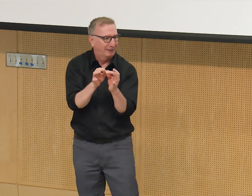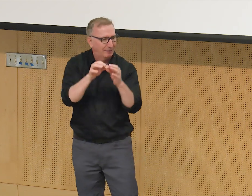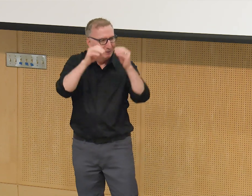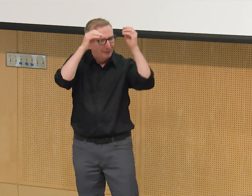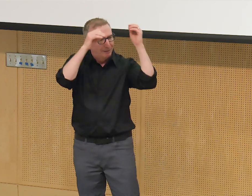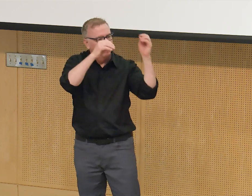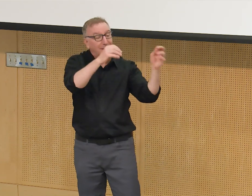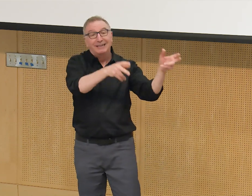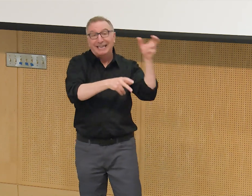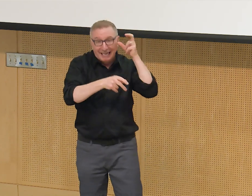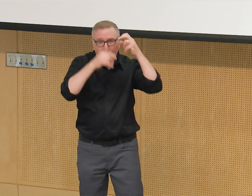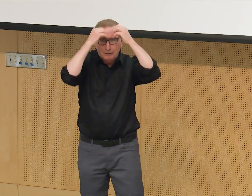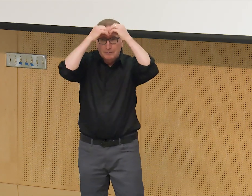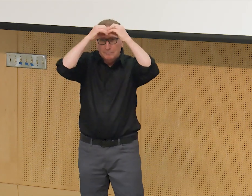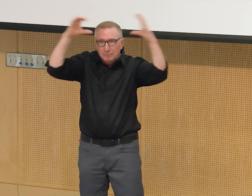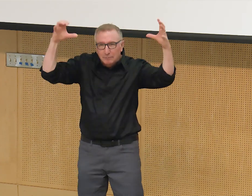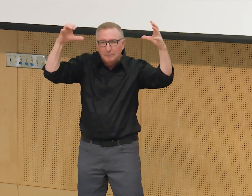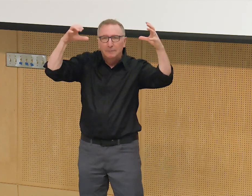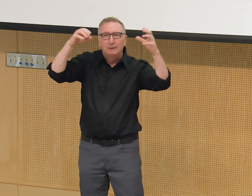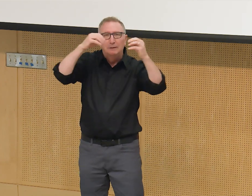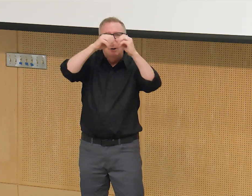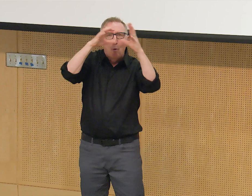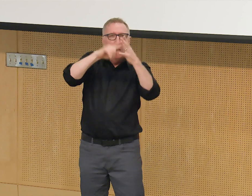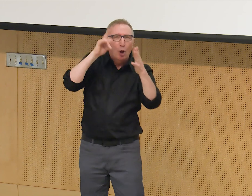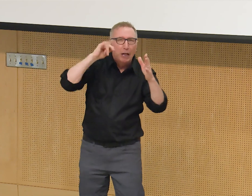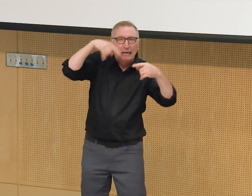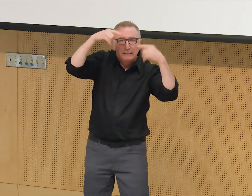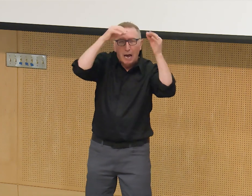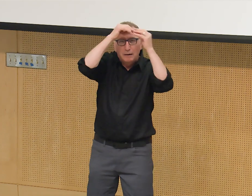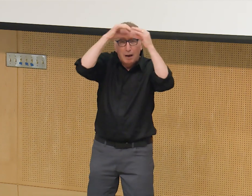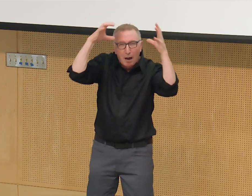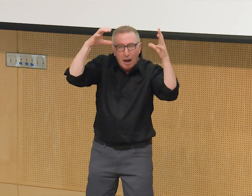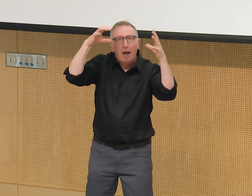we didn't have much formal training, didn't know how to really process